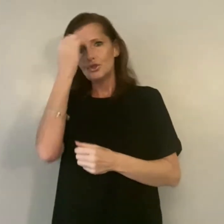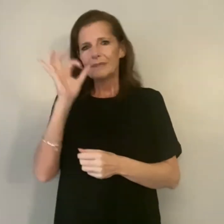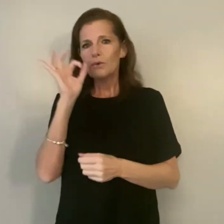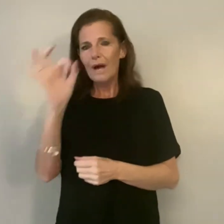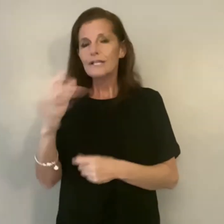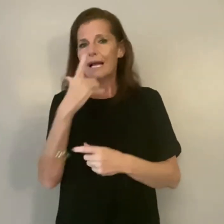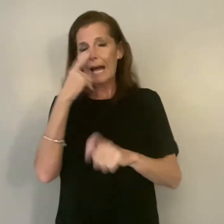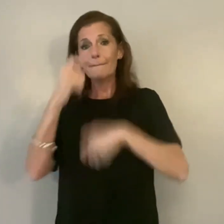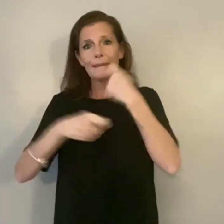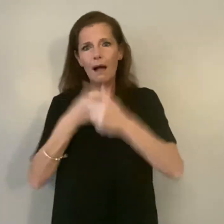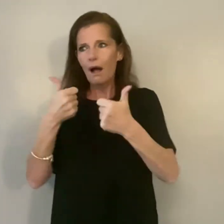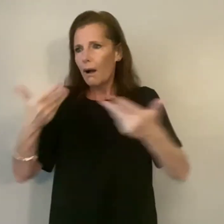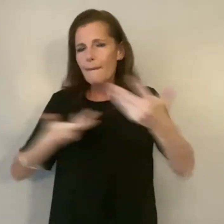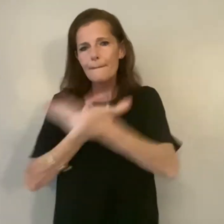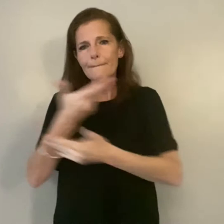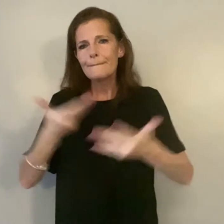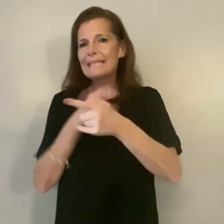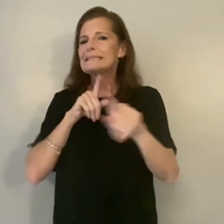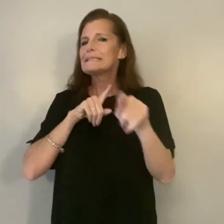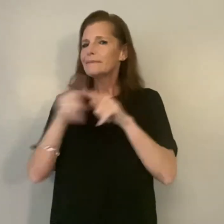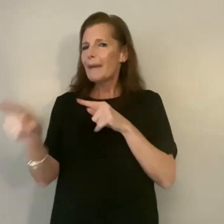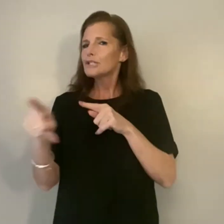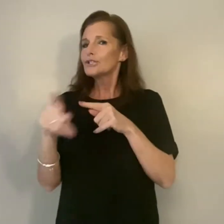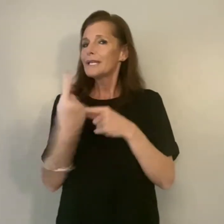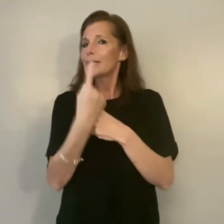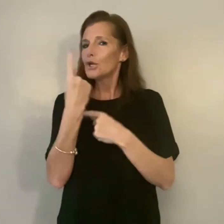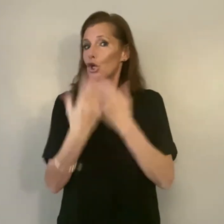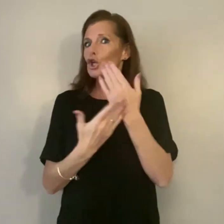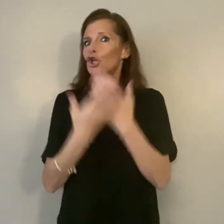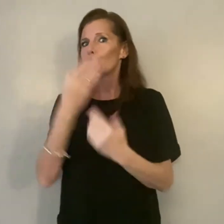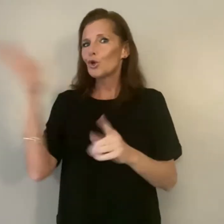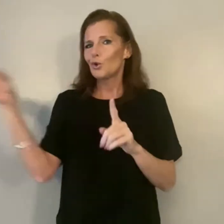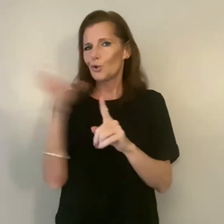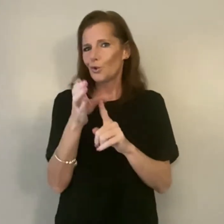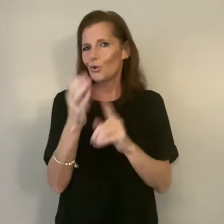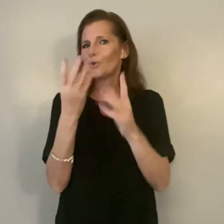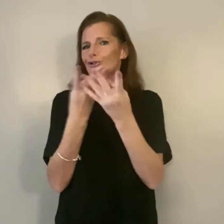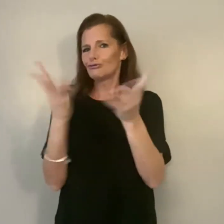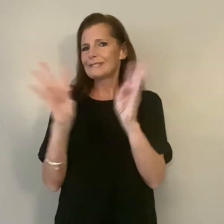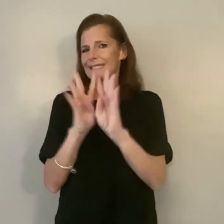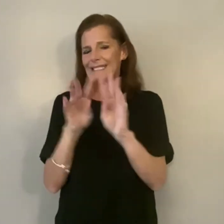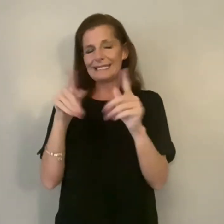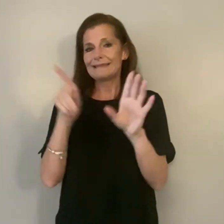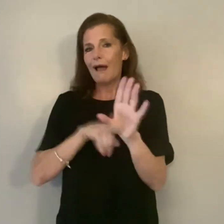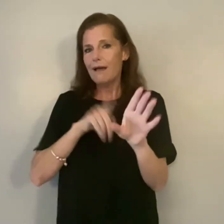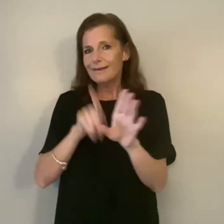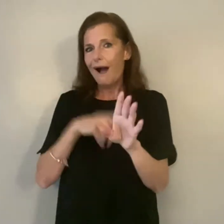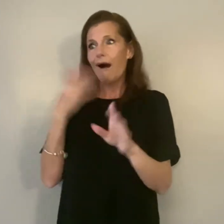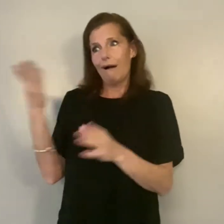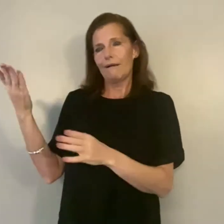And sometimes people can be really scared of that particular newer trustee. And we'll talk about new and diverse trustees later and young trustees obviously with that.